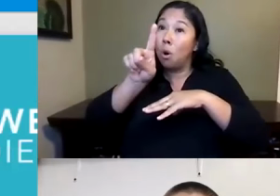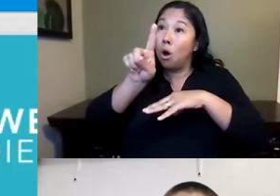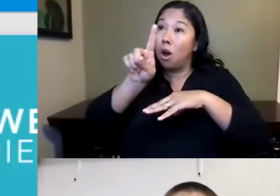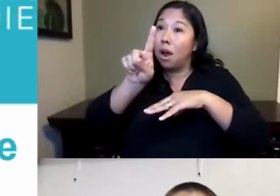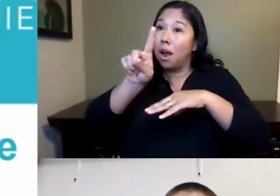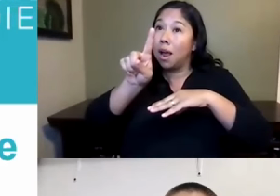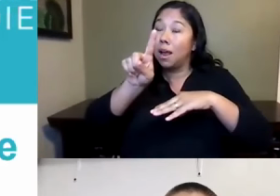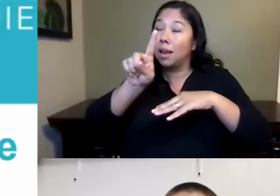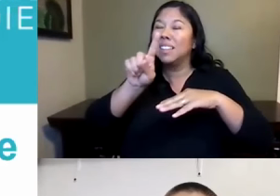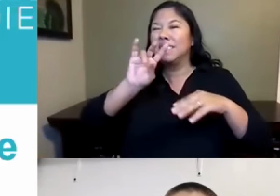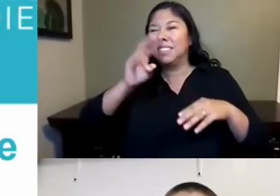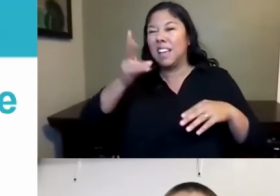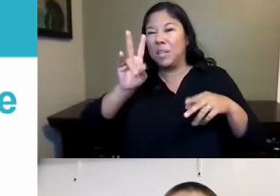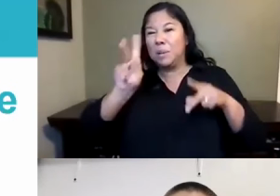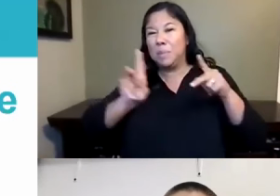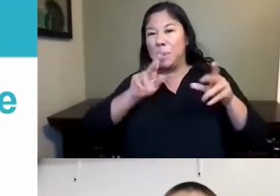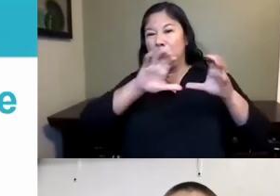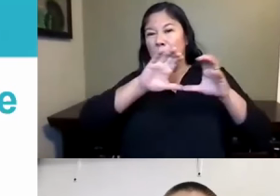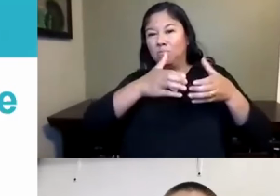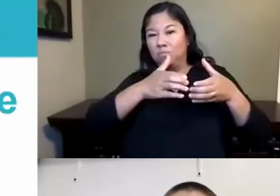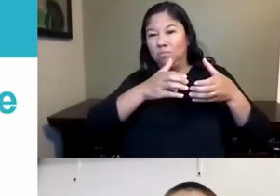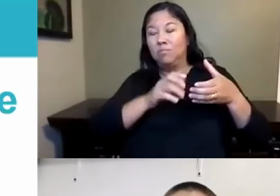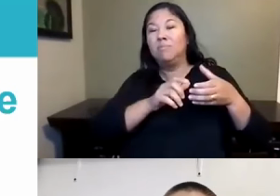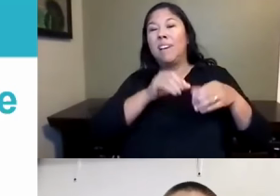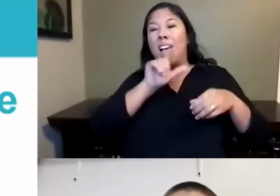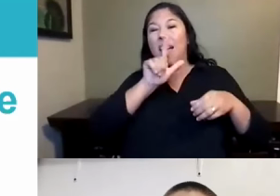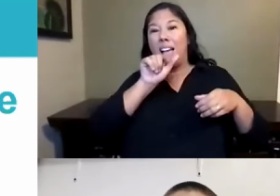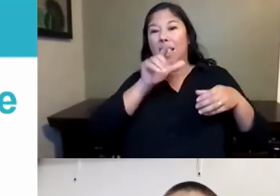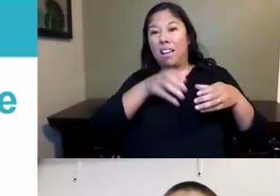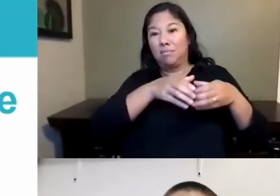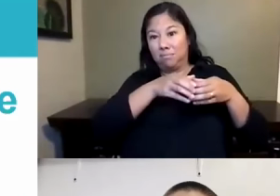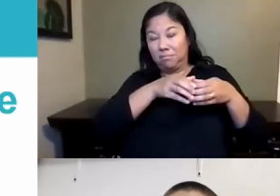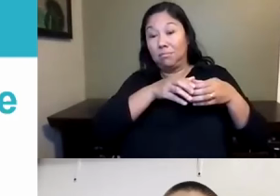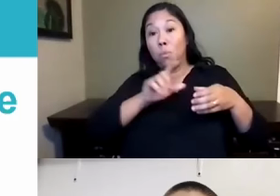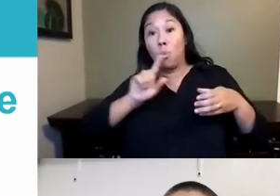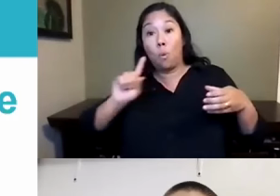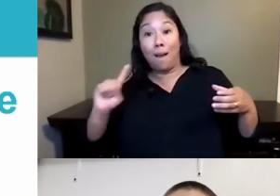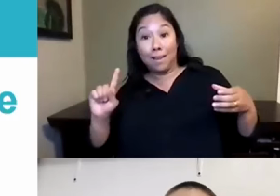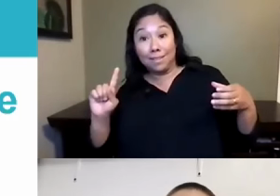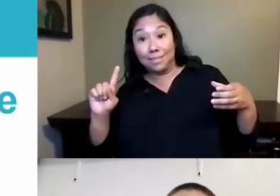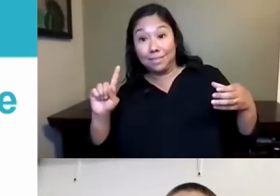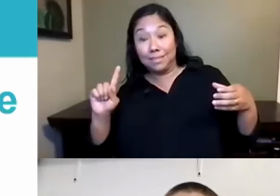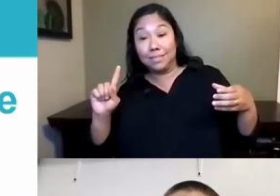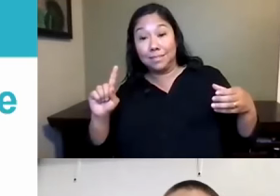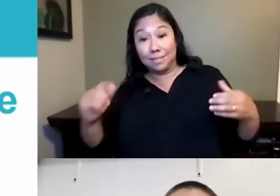people in LA is COVID-19 positive.